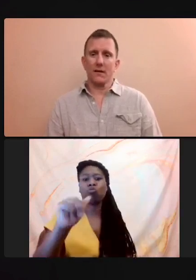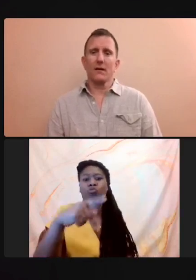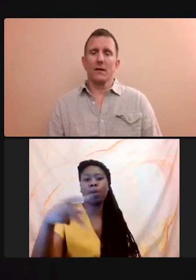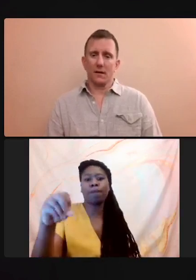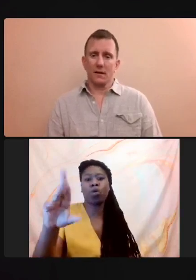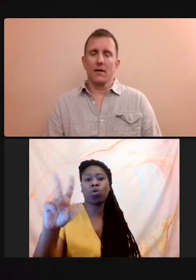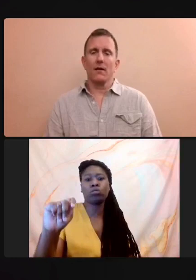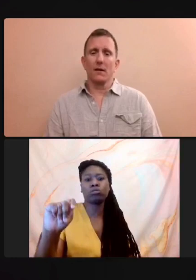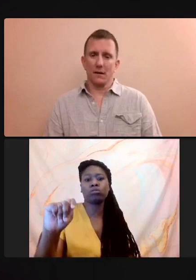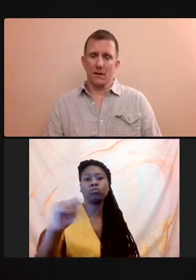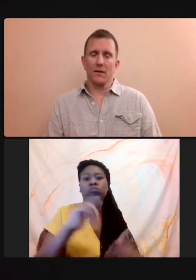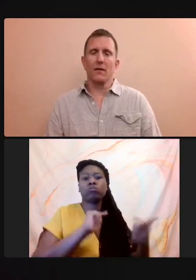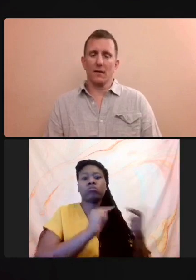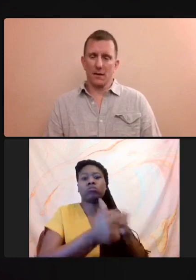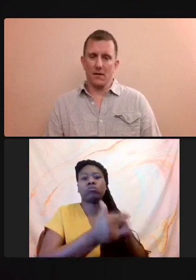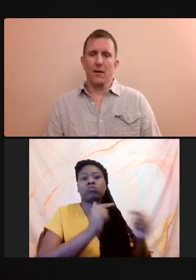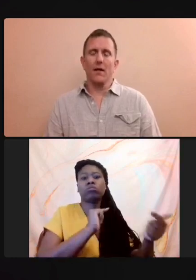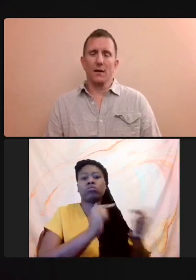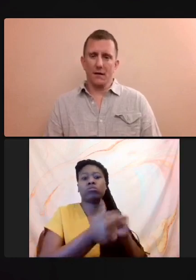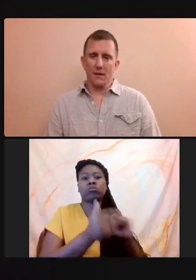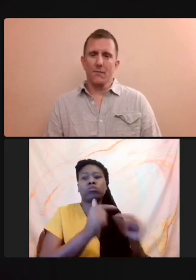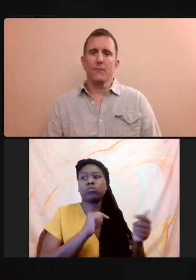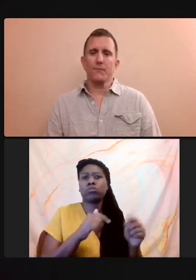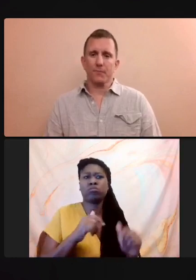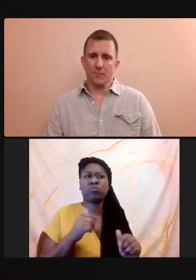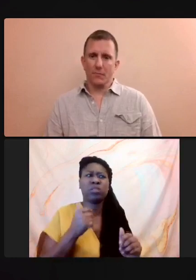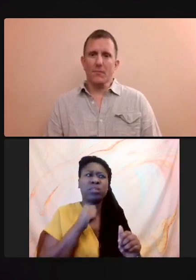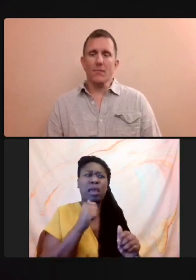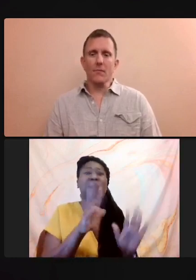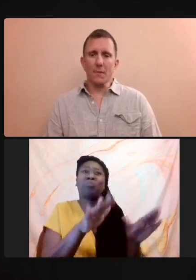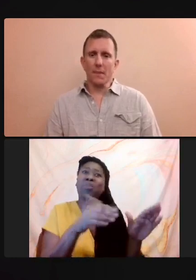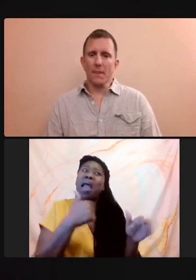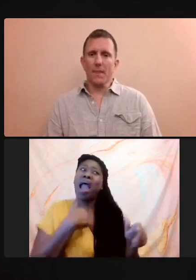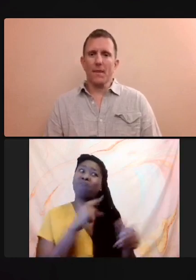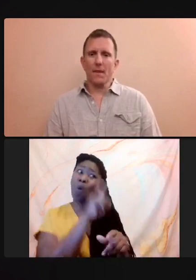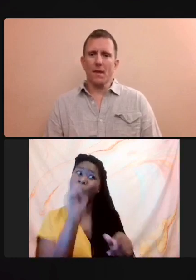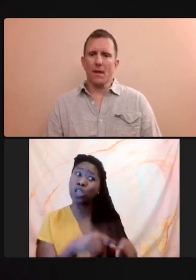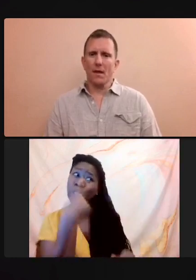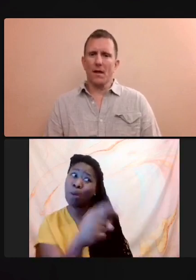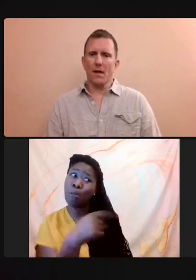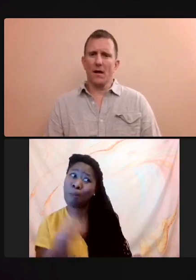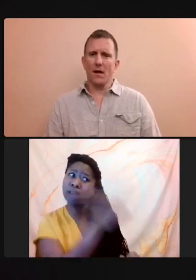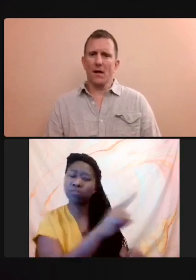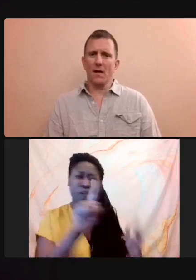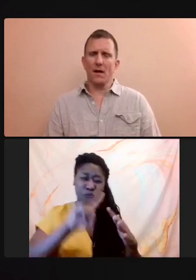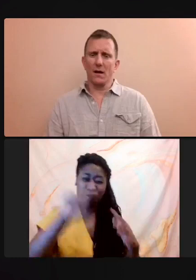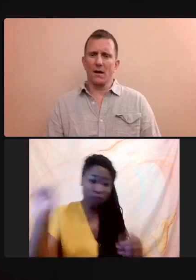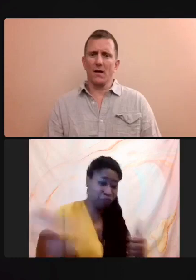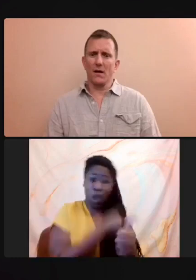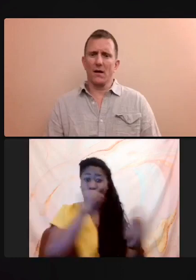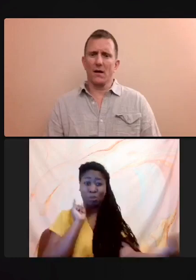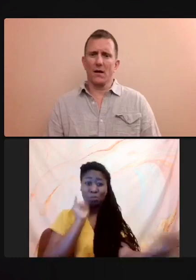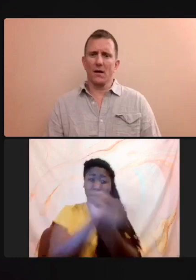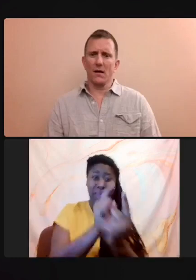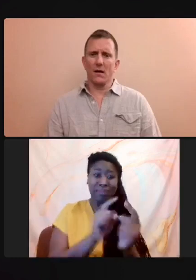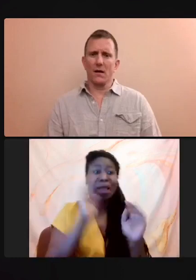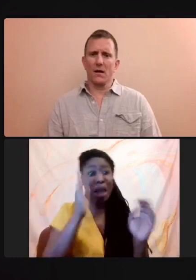this is my homework, this is my 60 minutes I need to complete right. Well, I'm an ITP student. Can you help me learn American Sign Language?